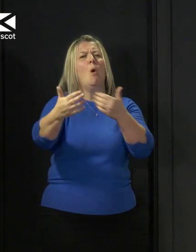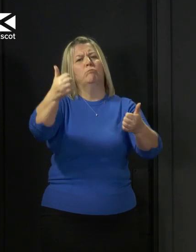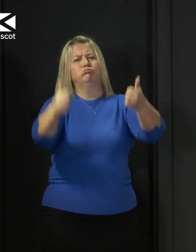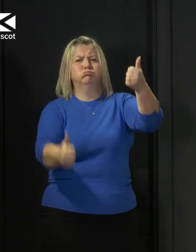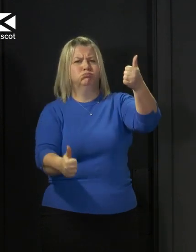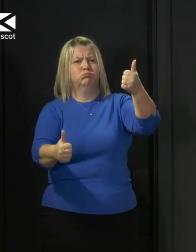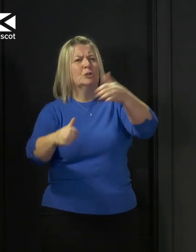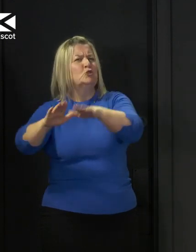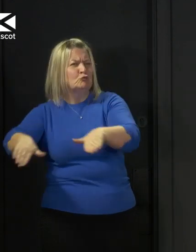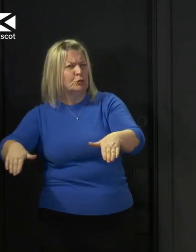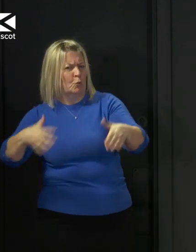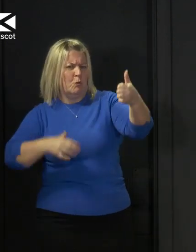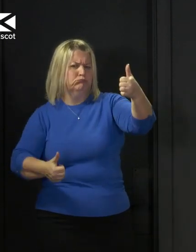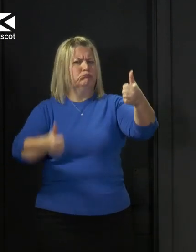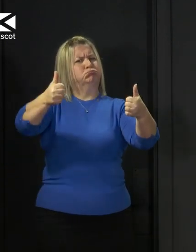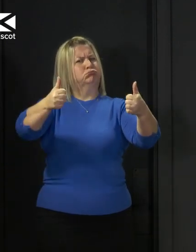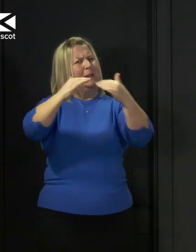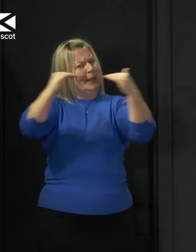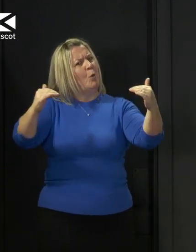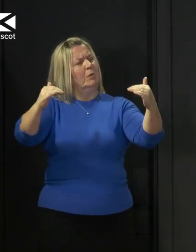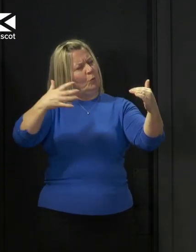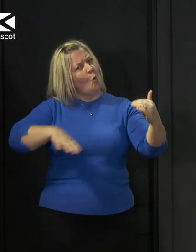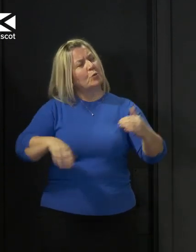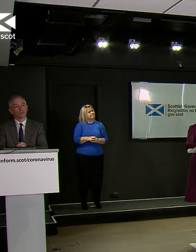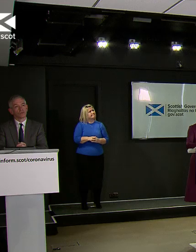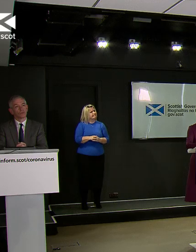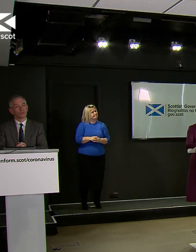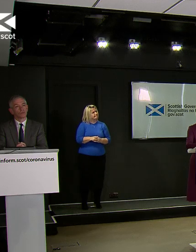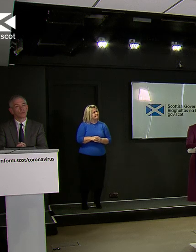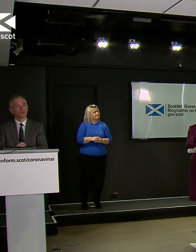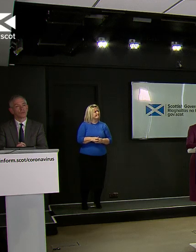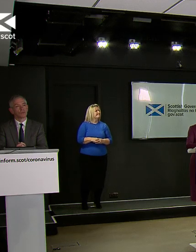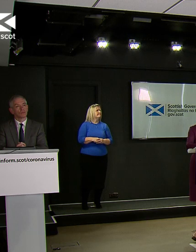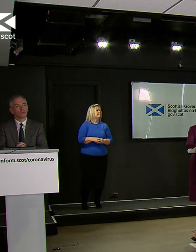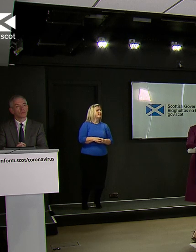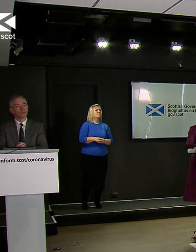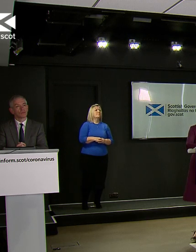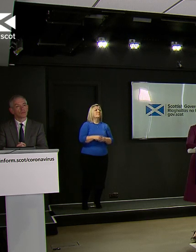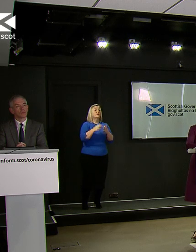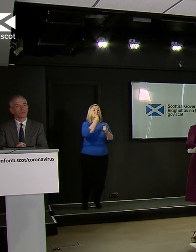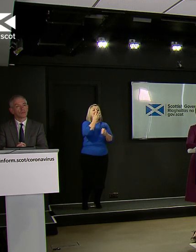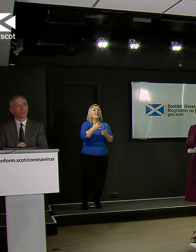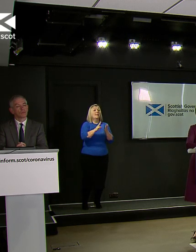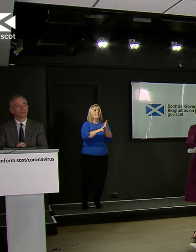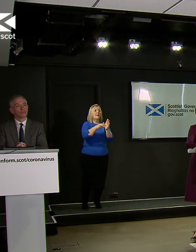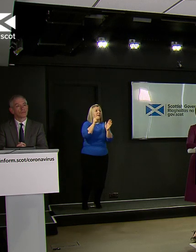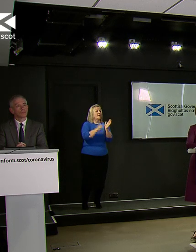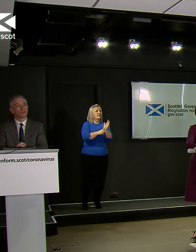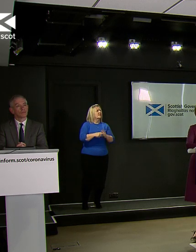it reached Watson from The Daily Mail I'd like to just go back to the cancer